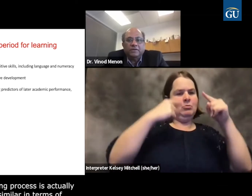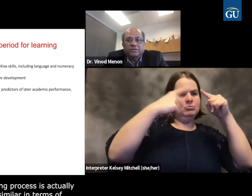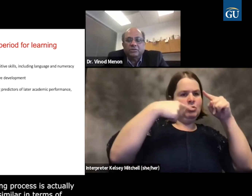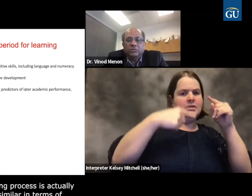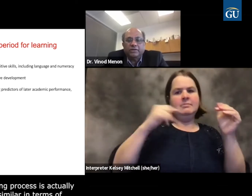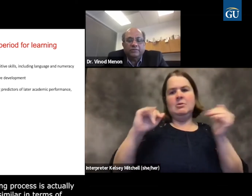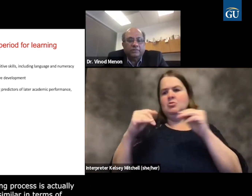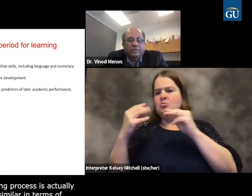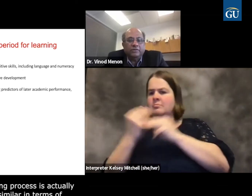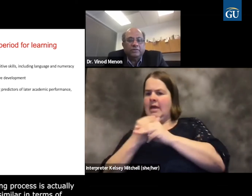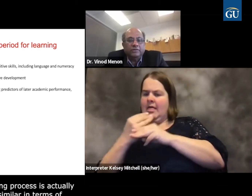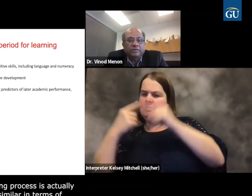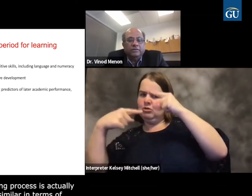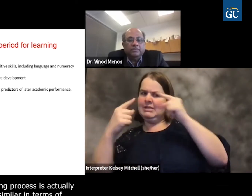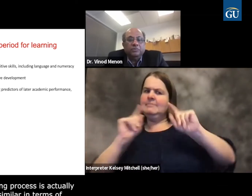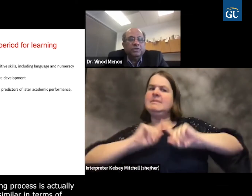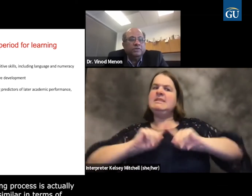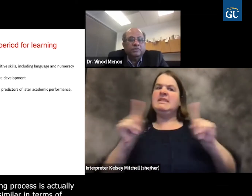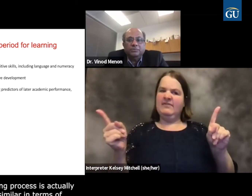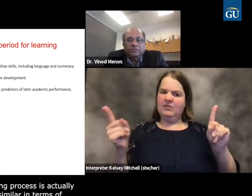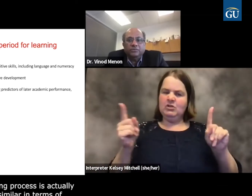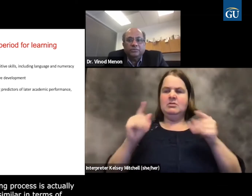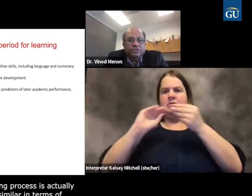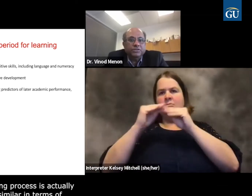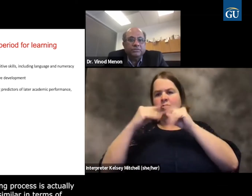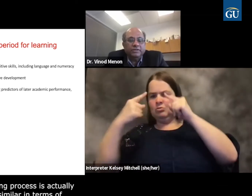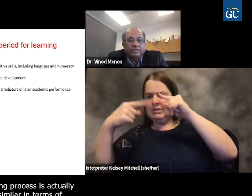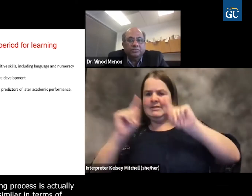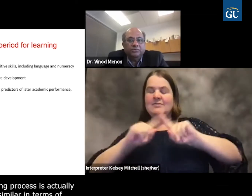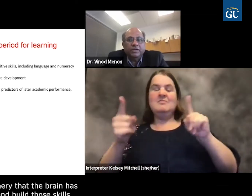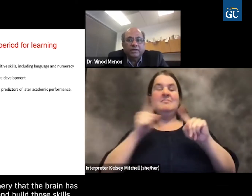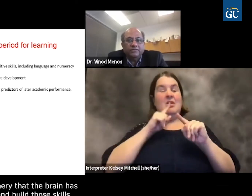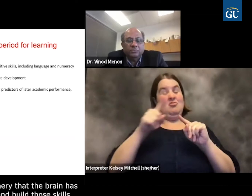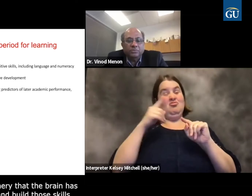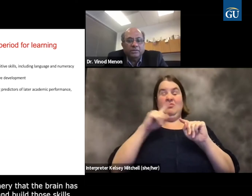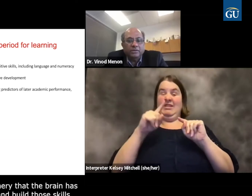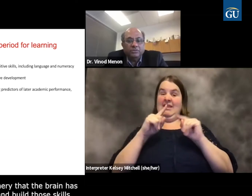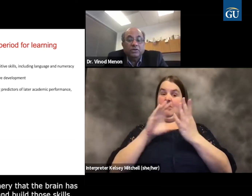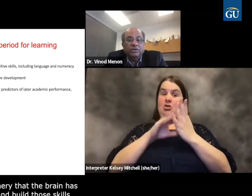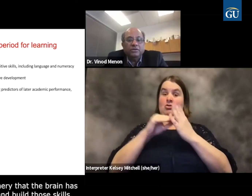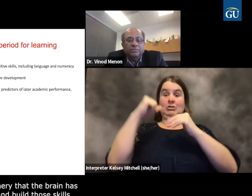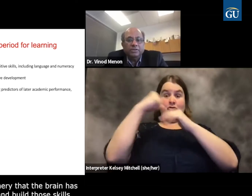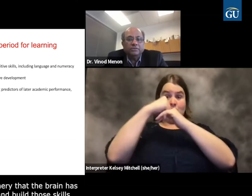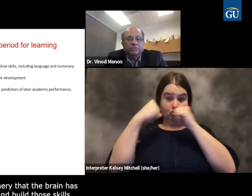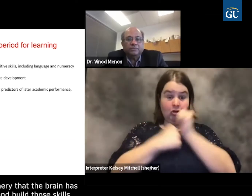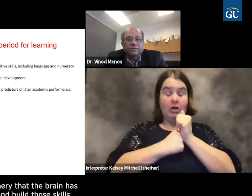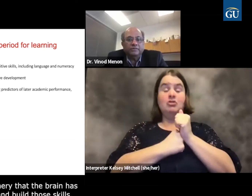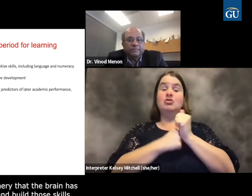learning process is actually quite uh similar in terms of the machinery that